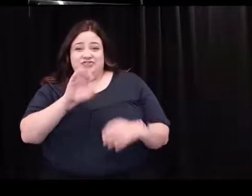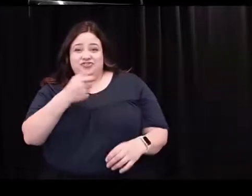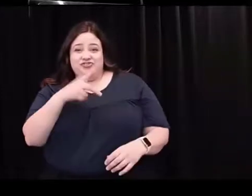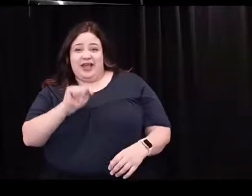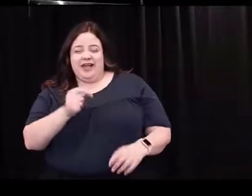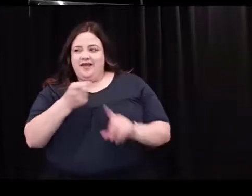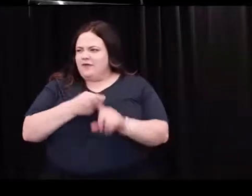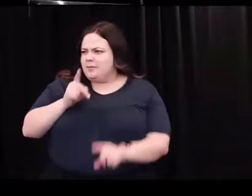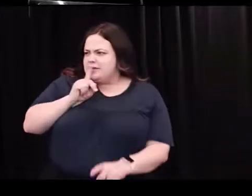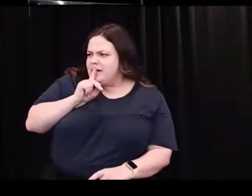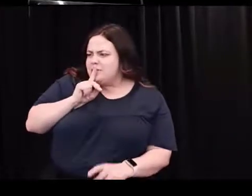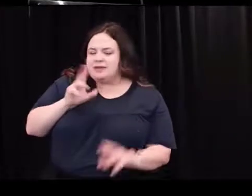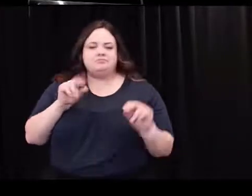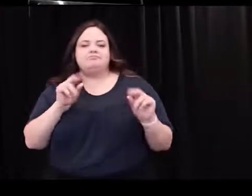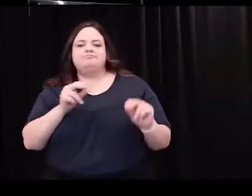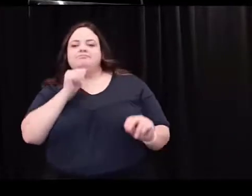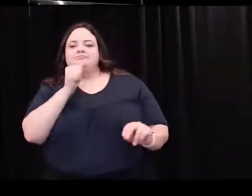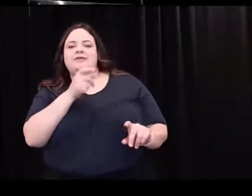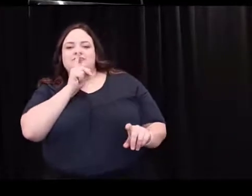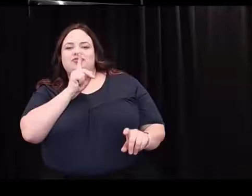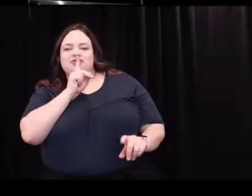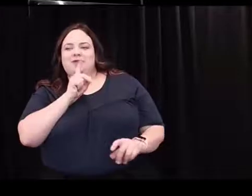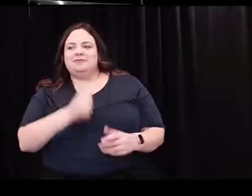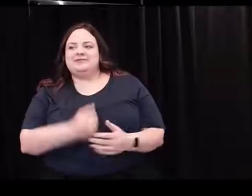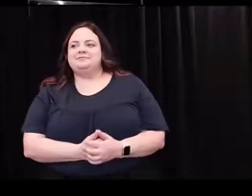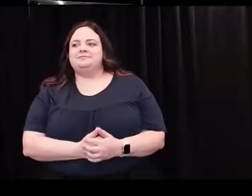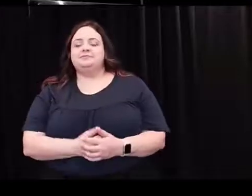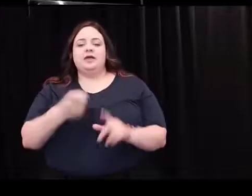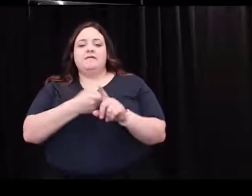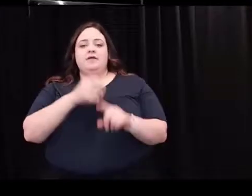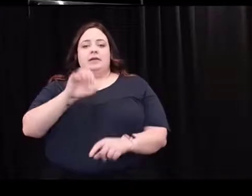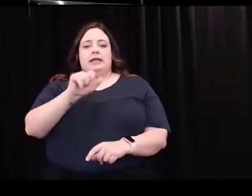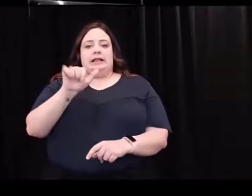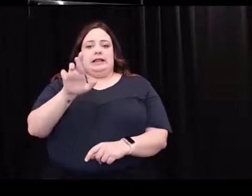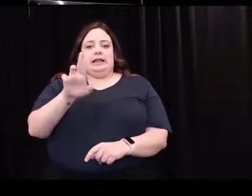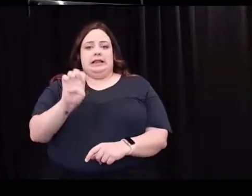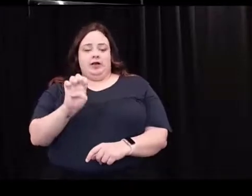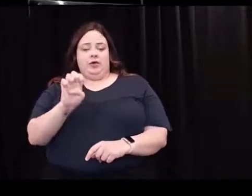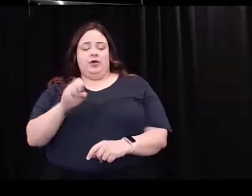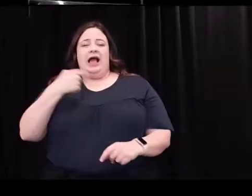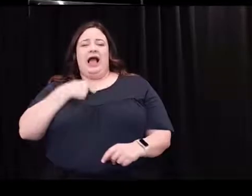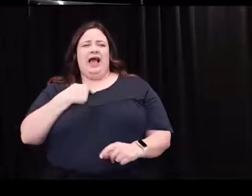this is from Claire. And ask I've been having trouble persuading people in our higher ed web